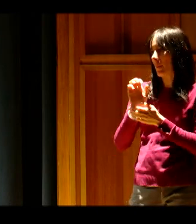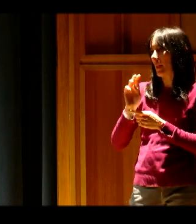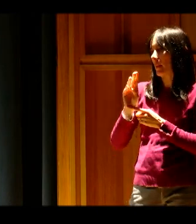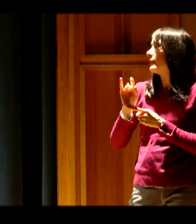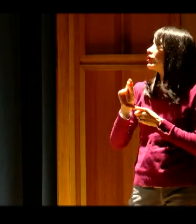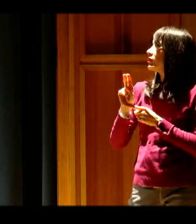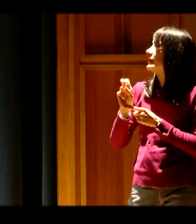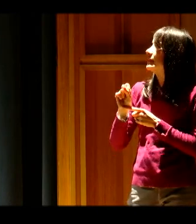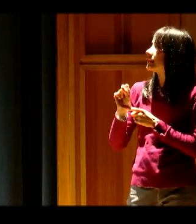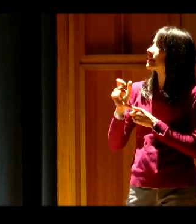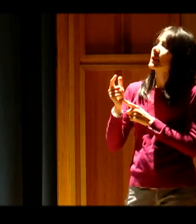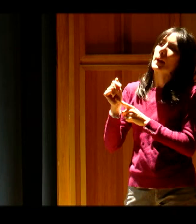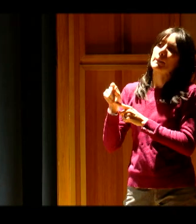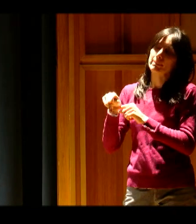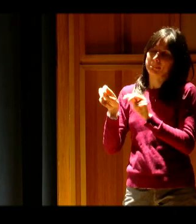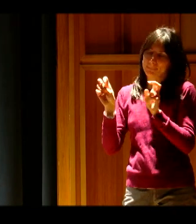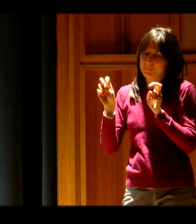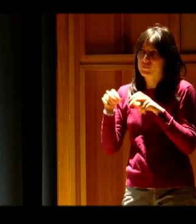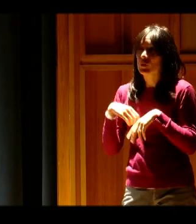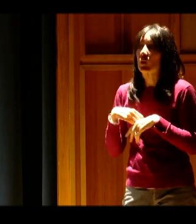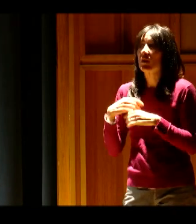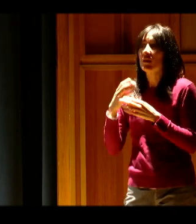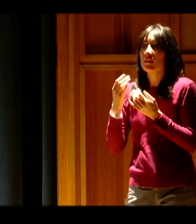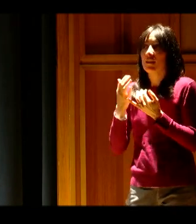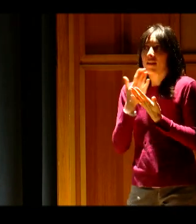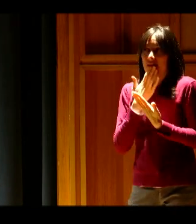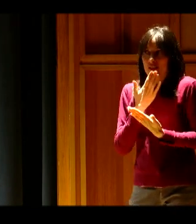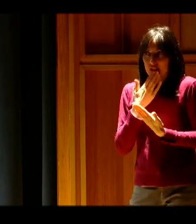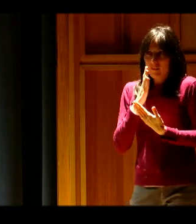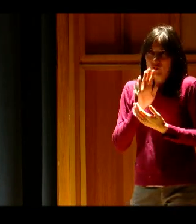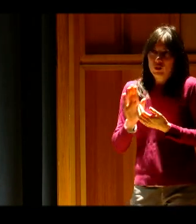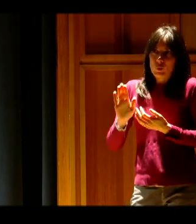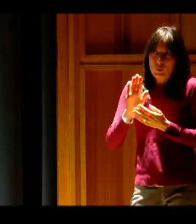And so with that I thank you for your attention. I thank you for your passion.